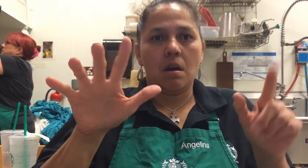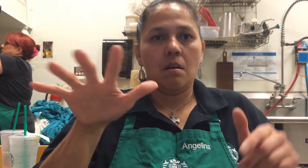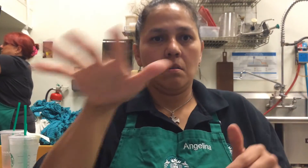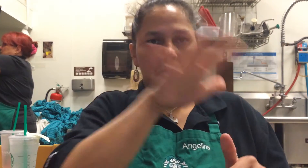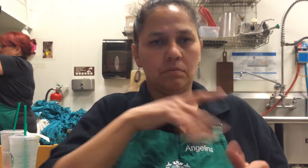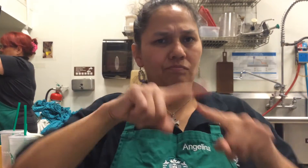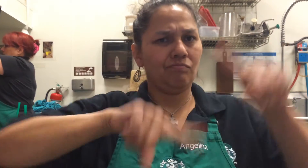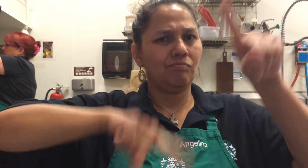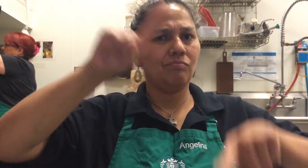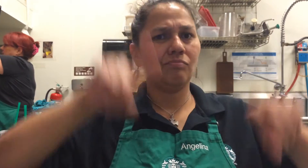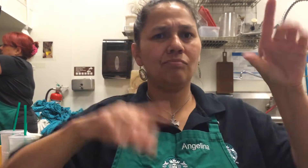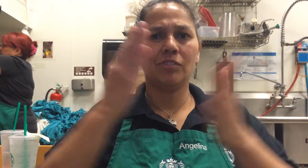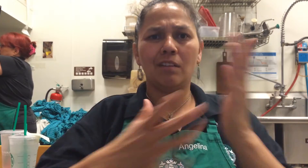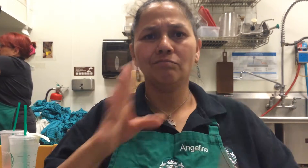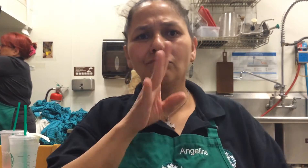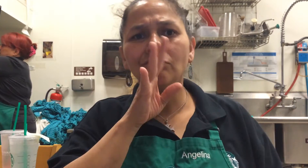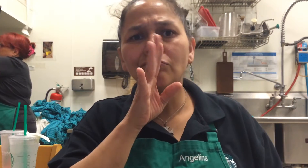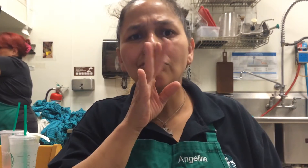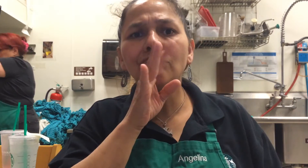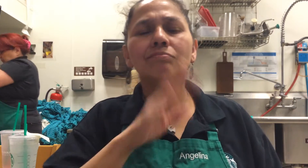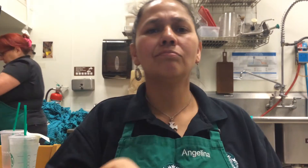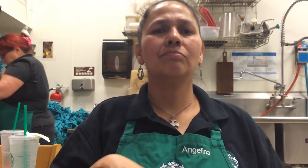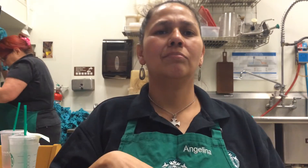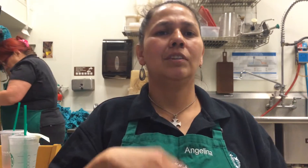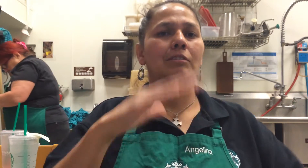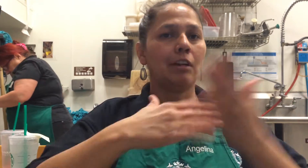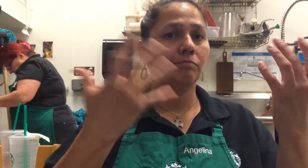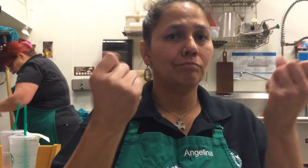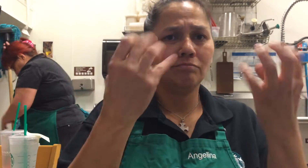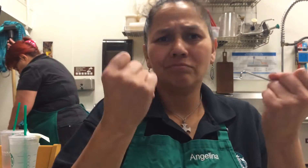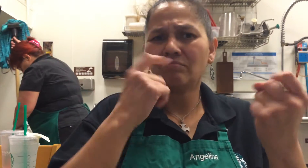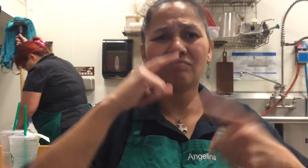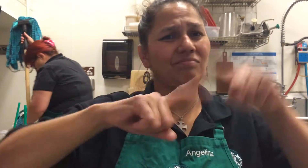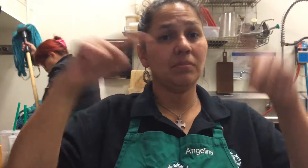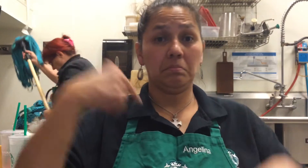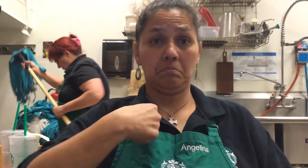Some of them spoke English, wrote English, and signed ASL.